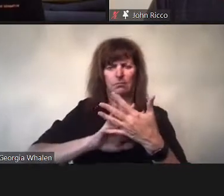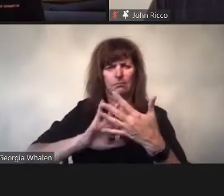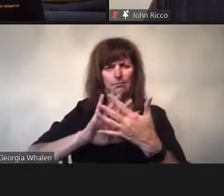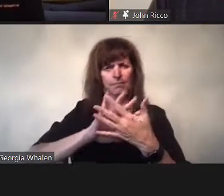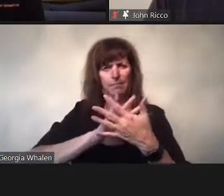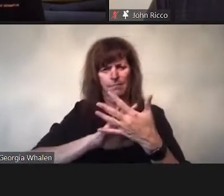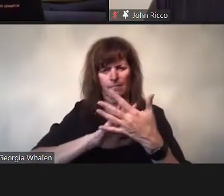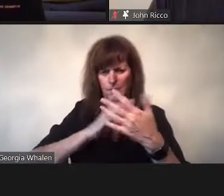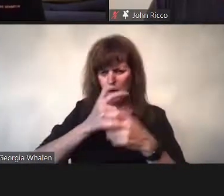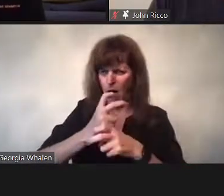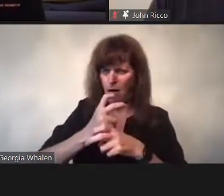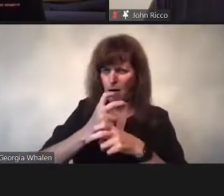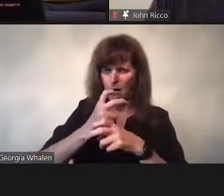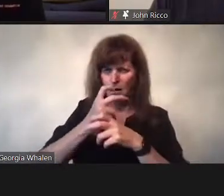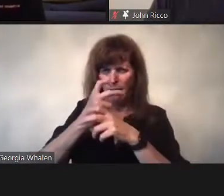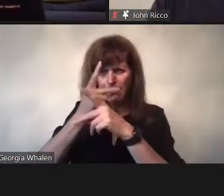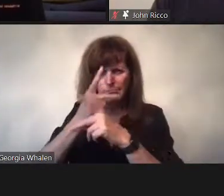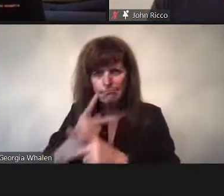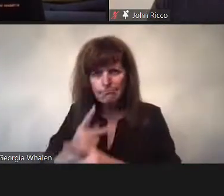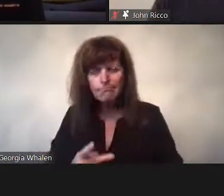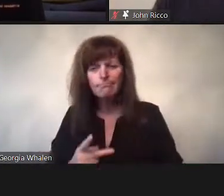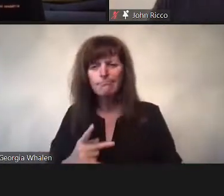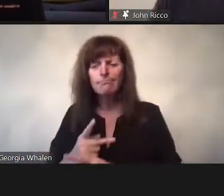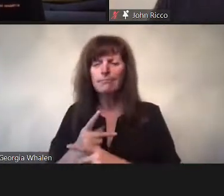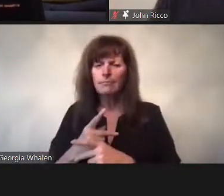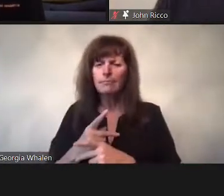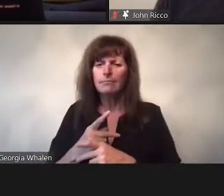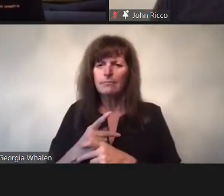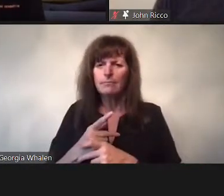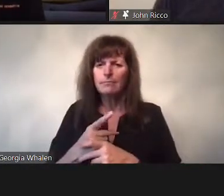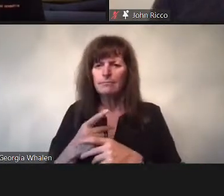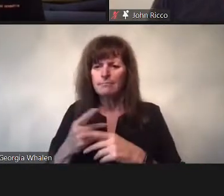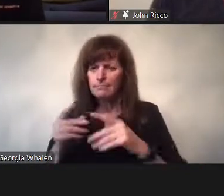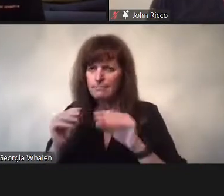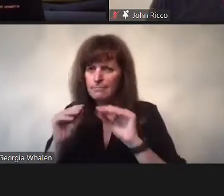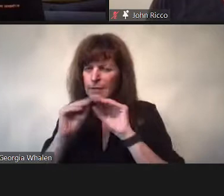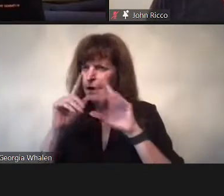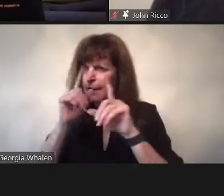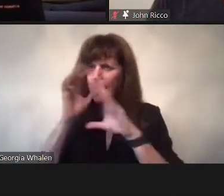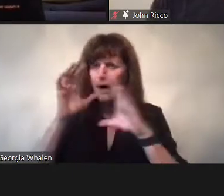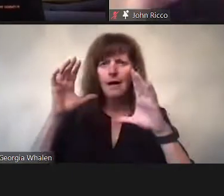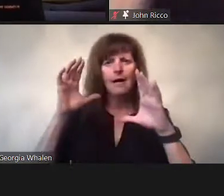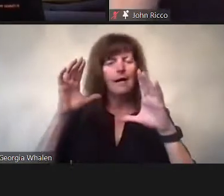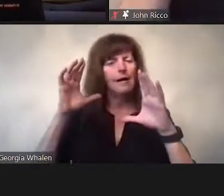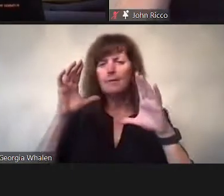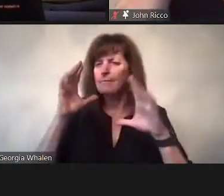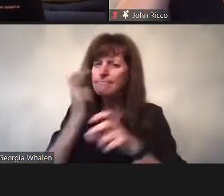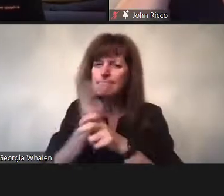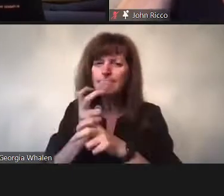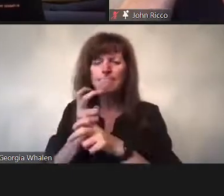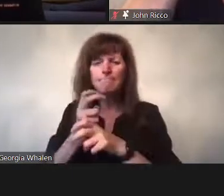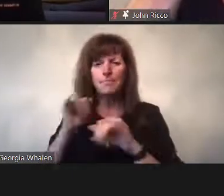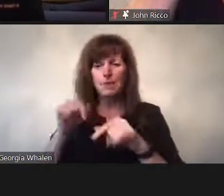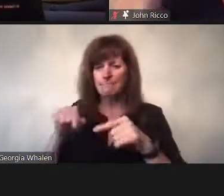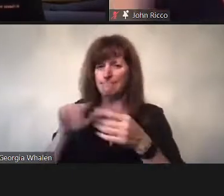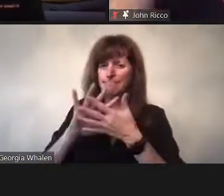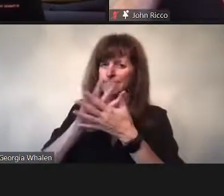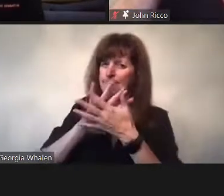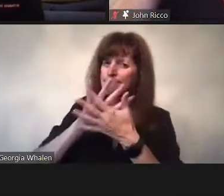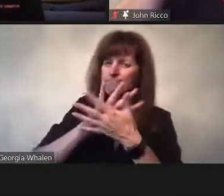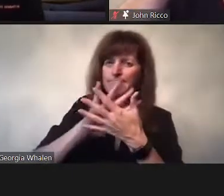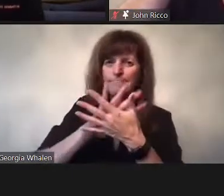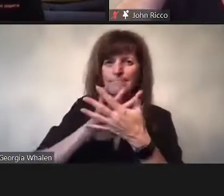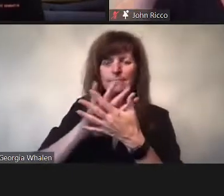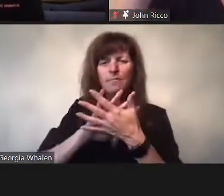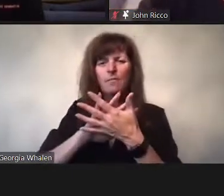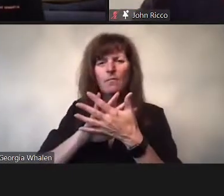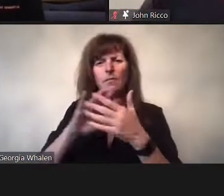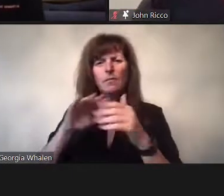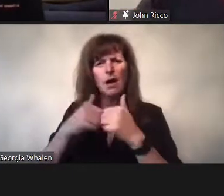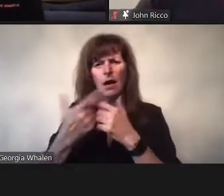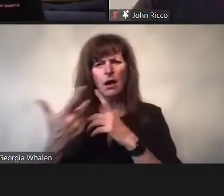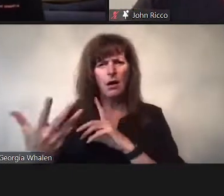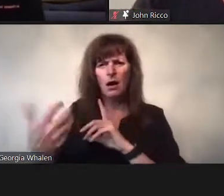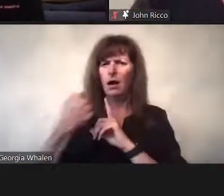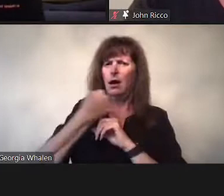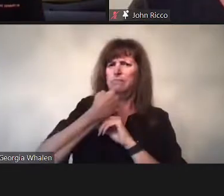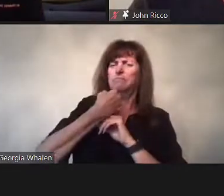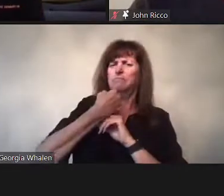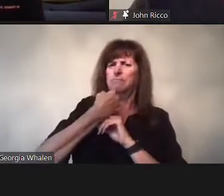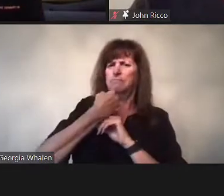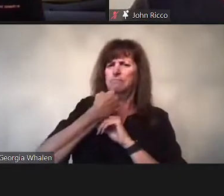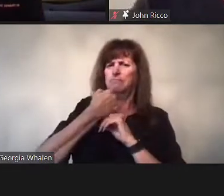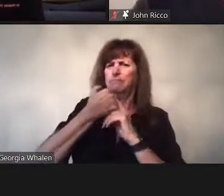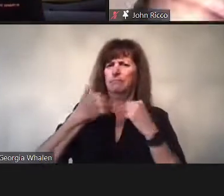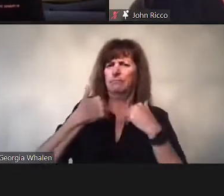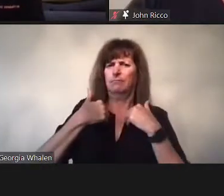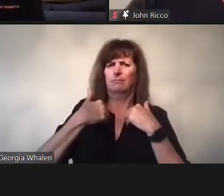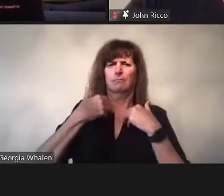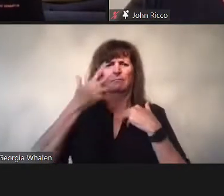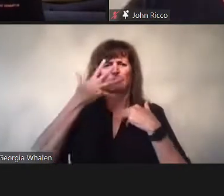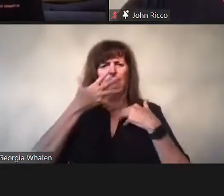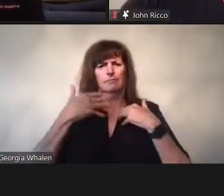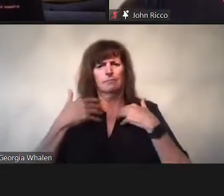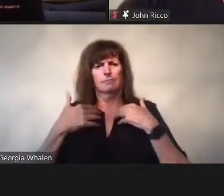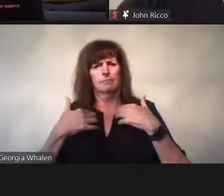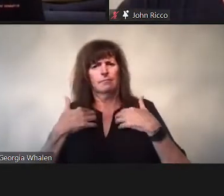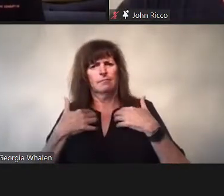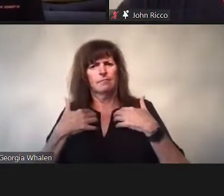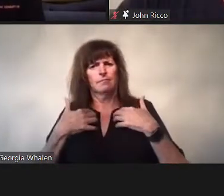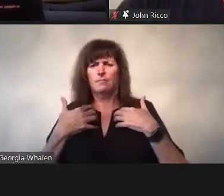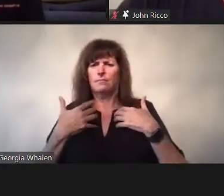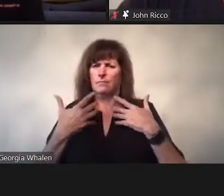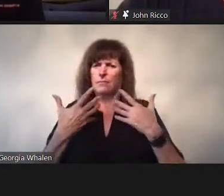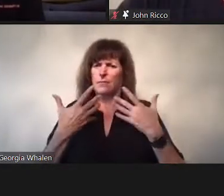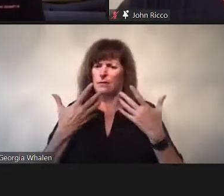That’s what makes it dynamic.